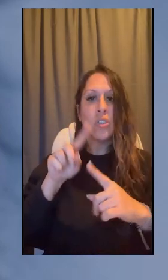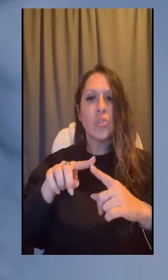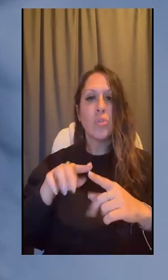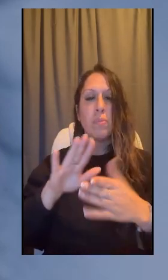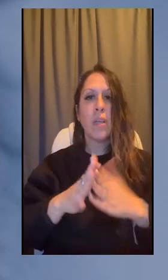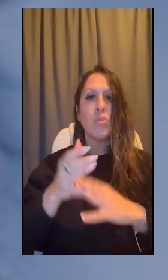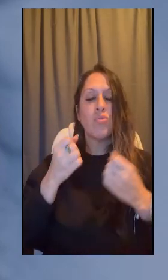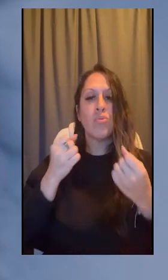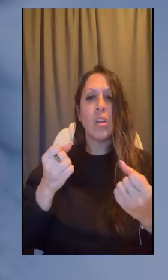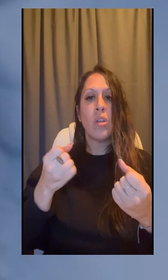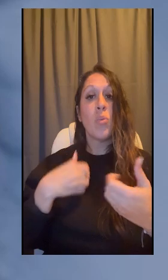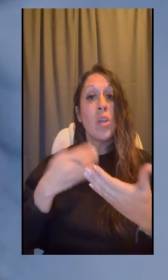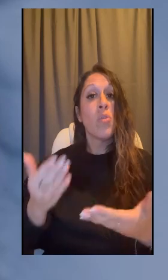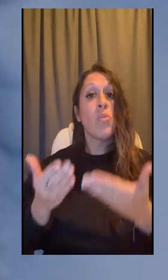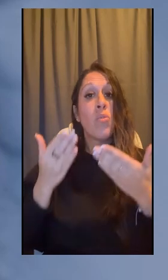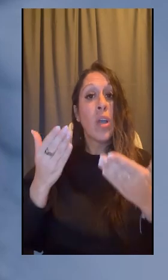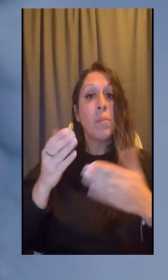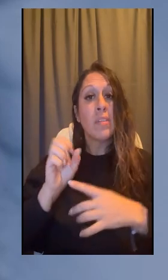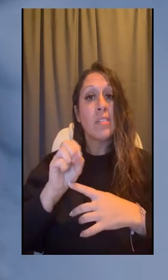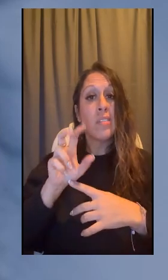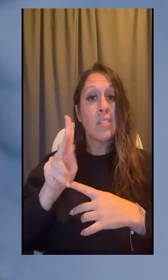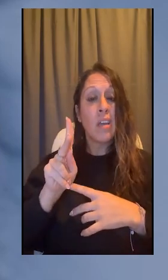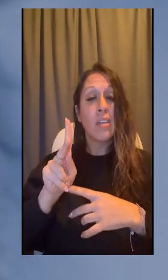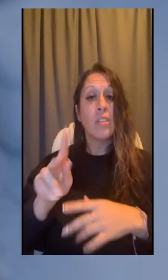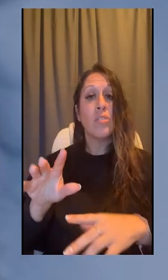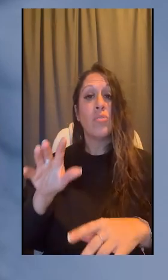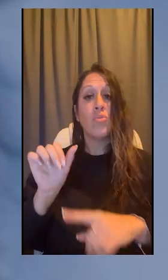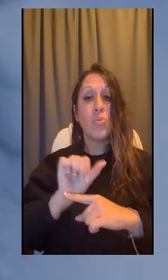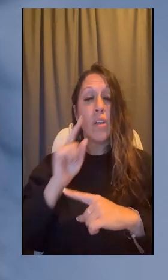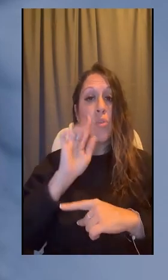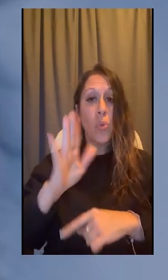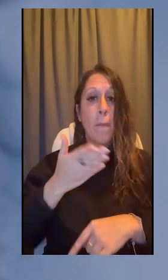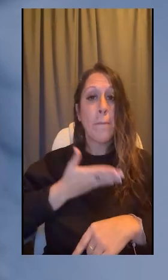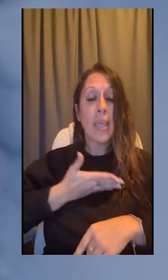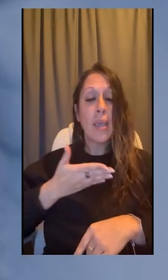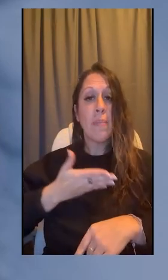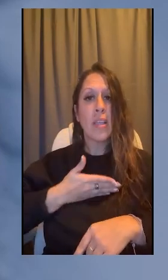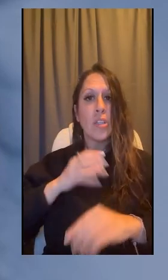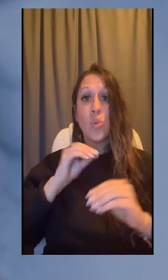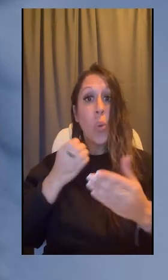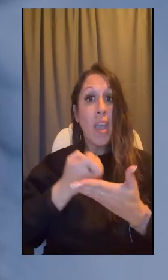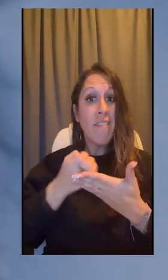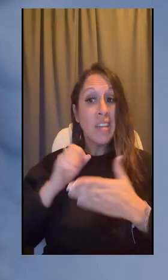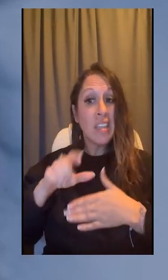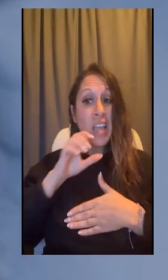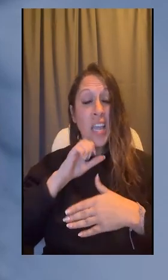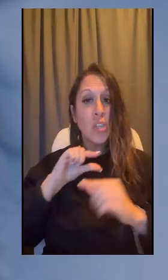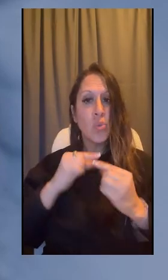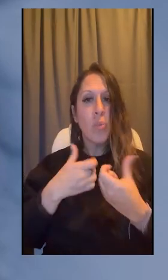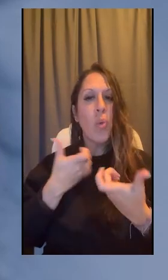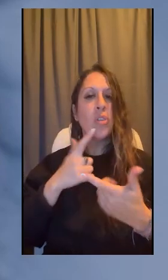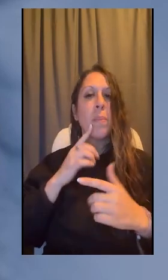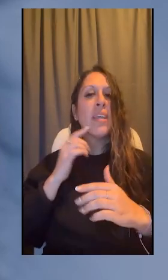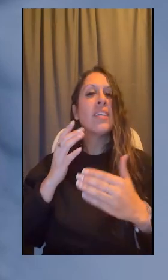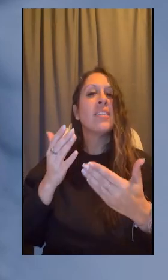So we do recommend suck training for your baby, but because there's no evidence in this age group, we want it to be gentle and fun.